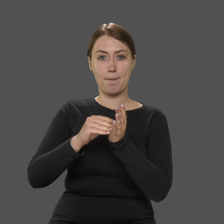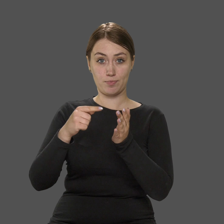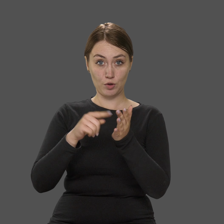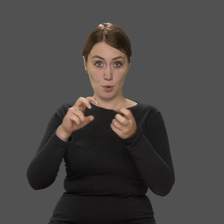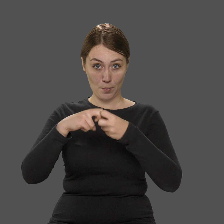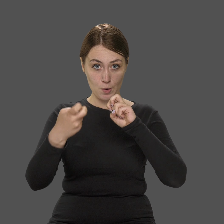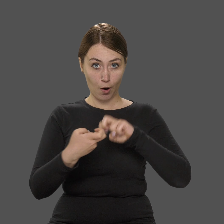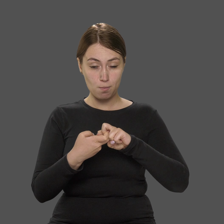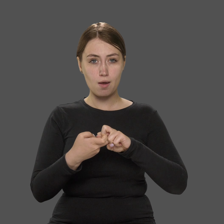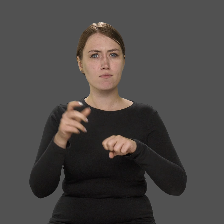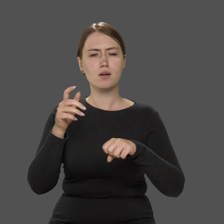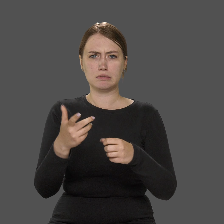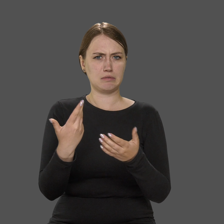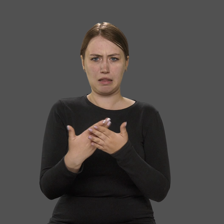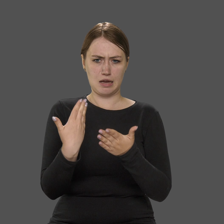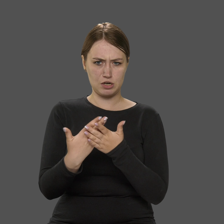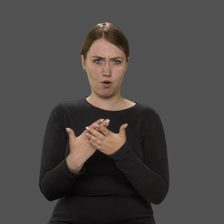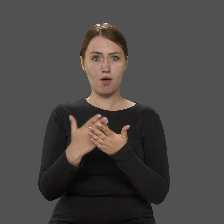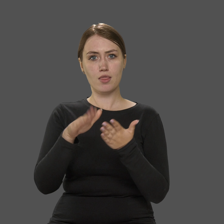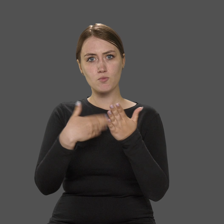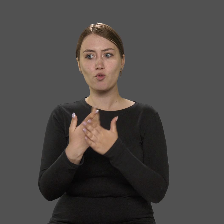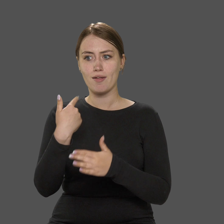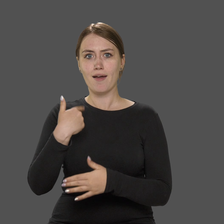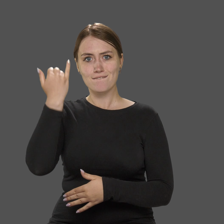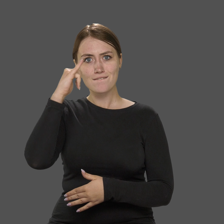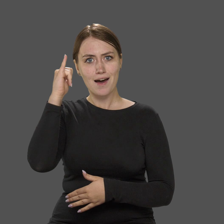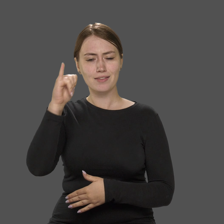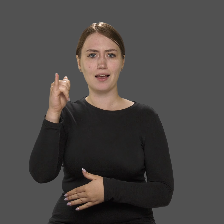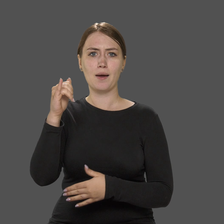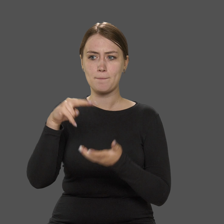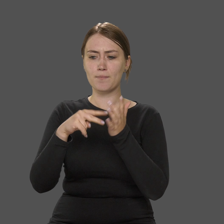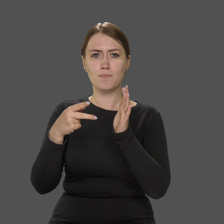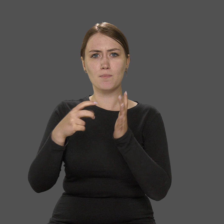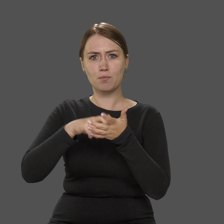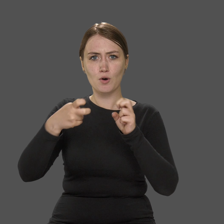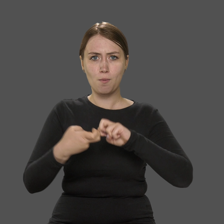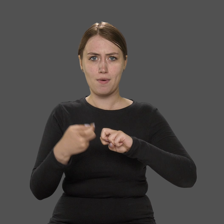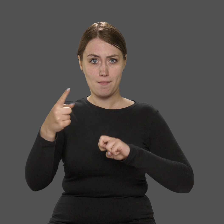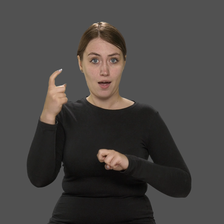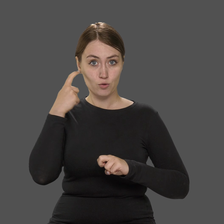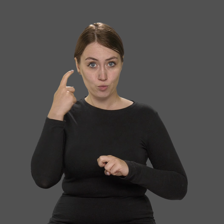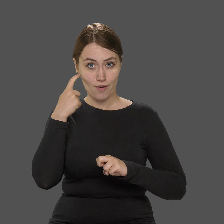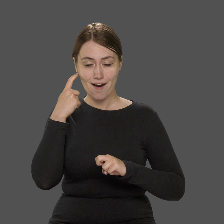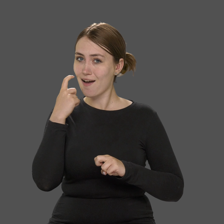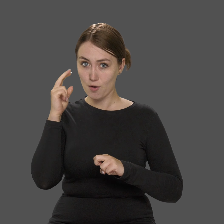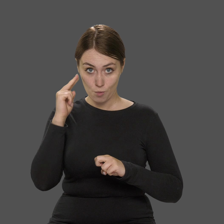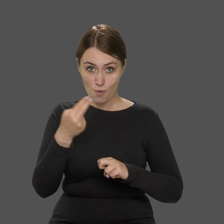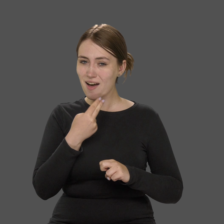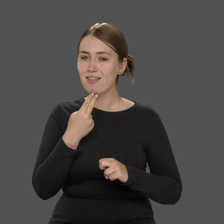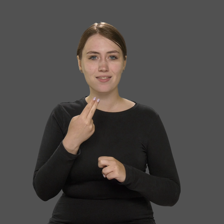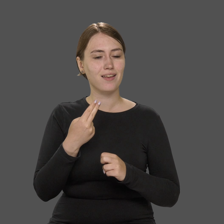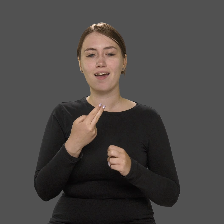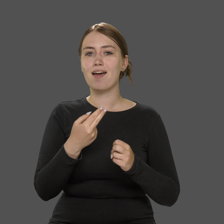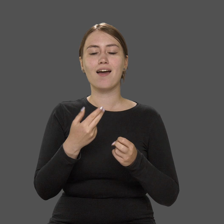the cause of these problems is not hearing impairment,